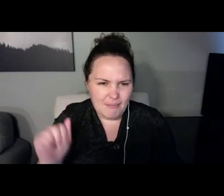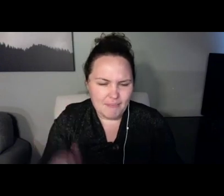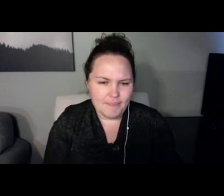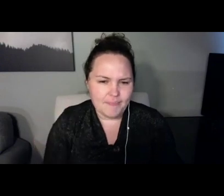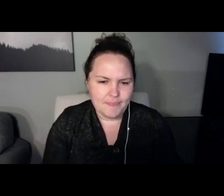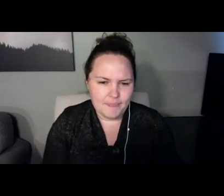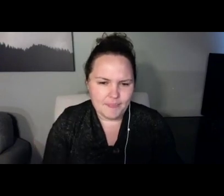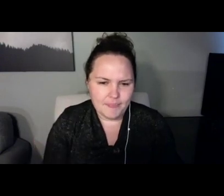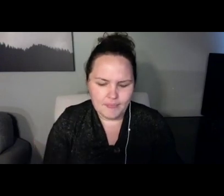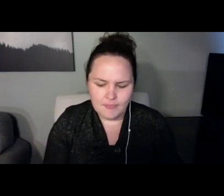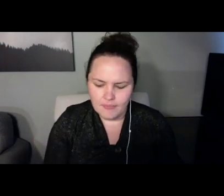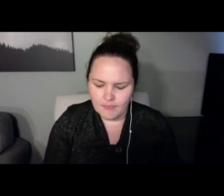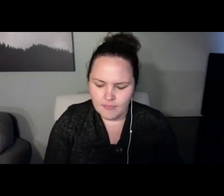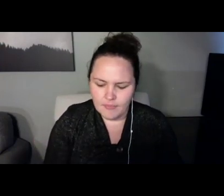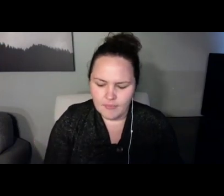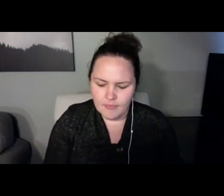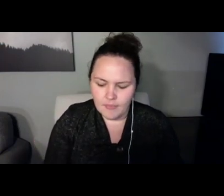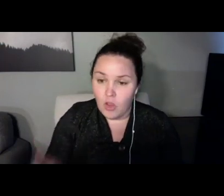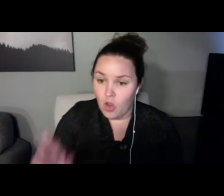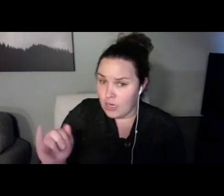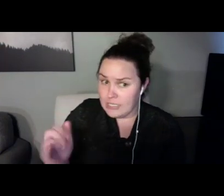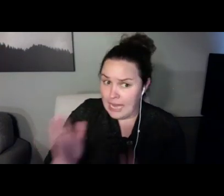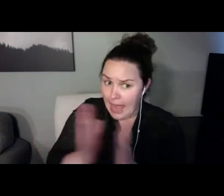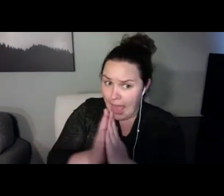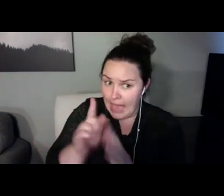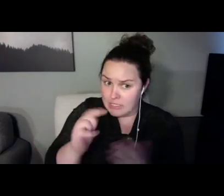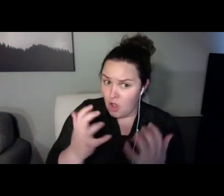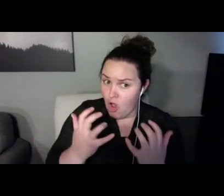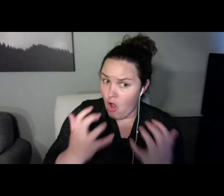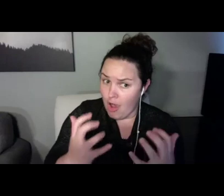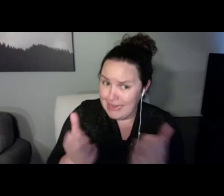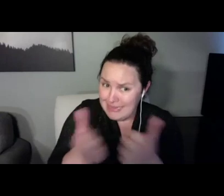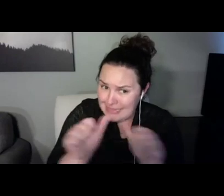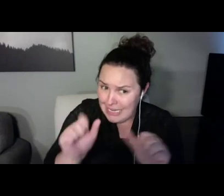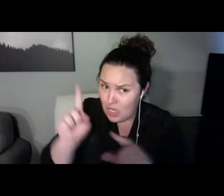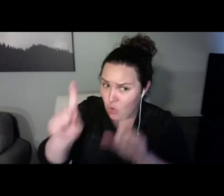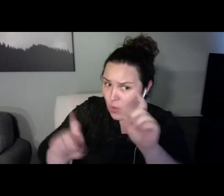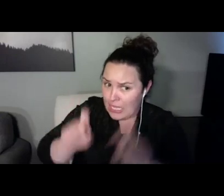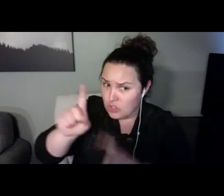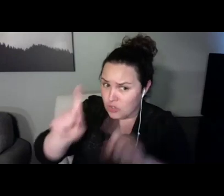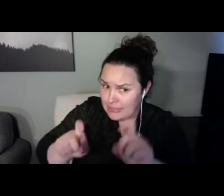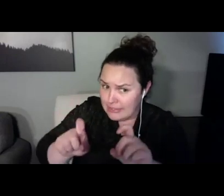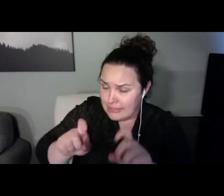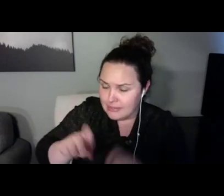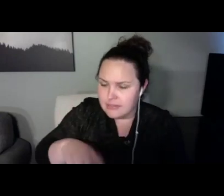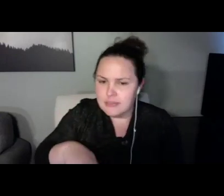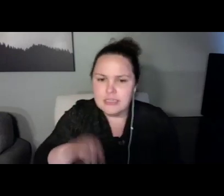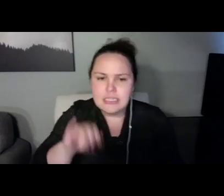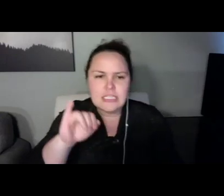Any questions? >> Jen: There's a comment from Abby that your